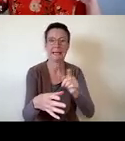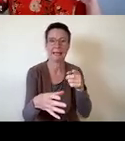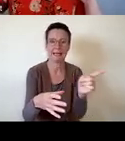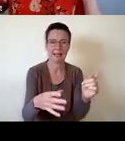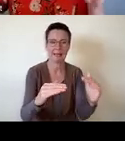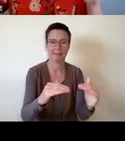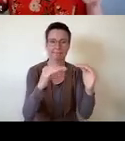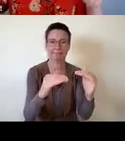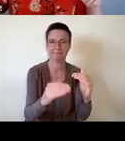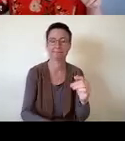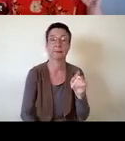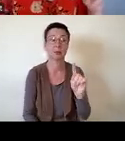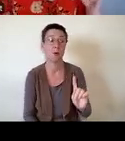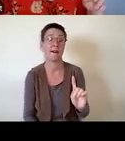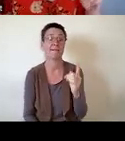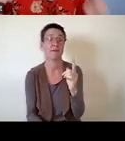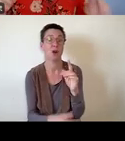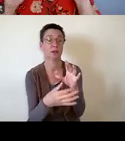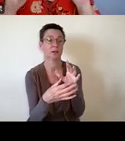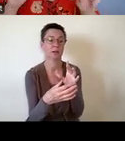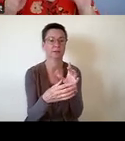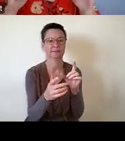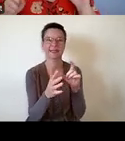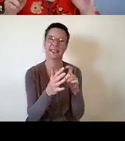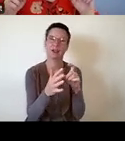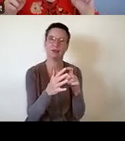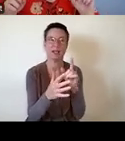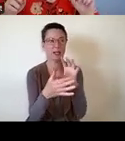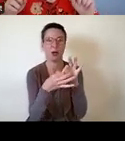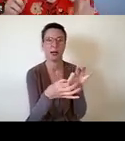First-degree connections means you have connected on LinkedIn.